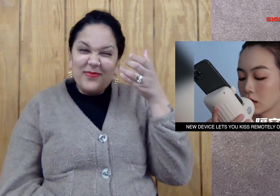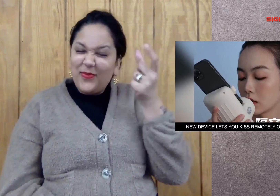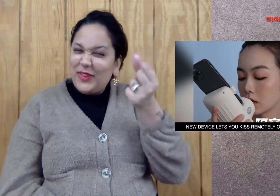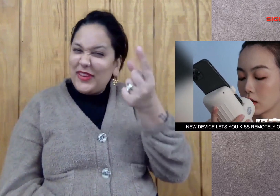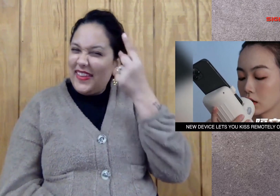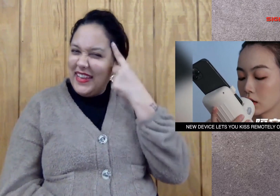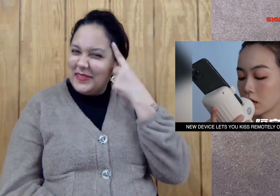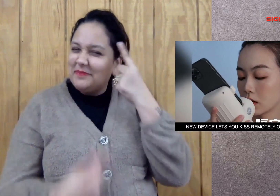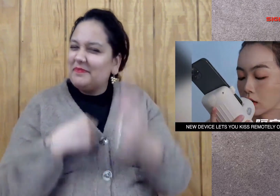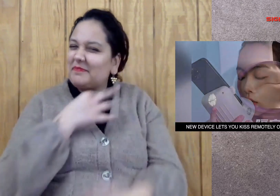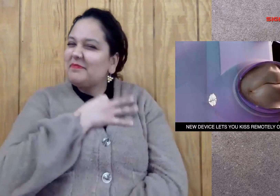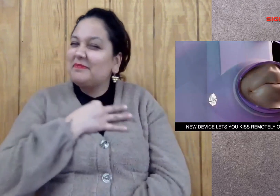What do you think?